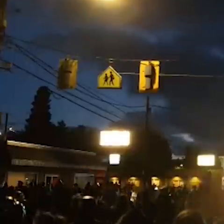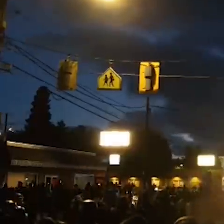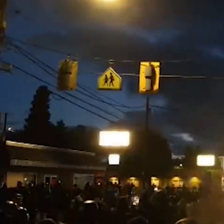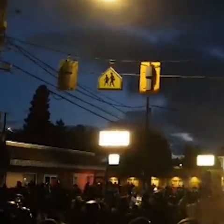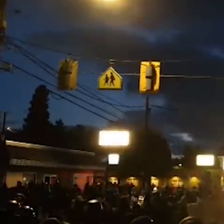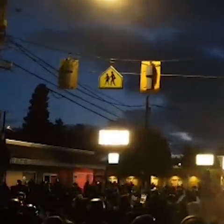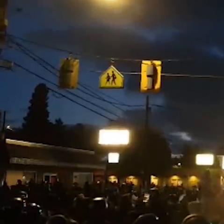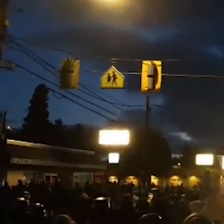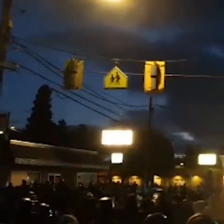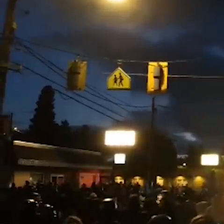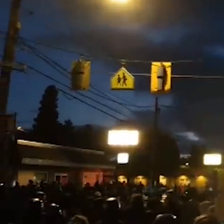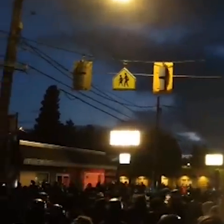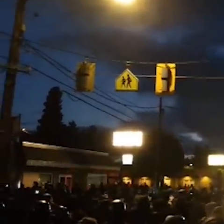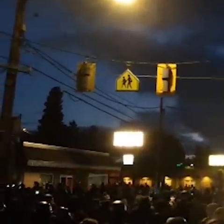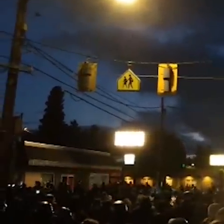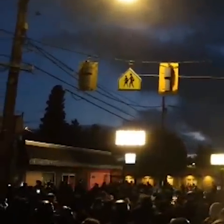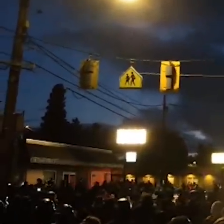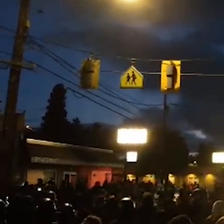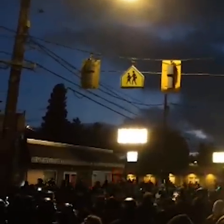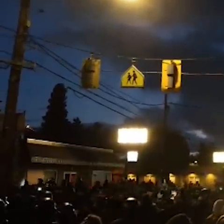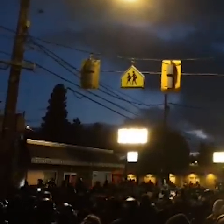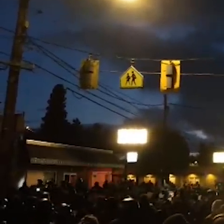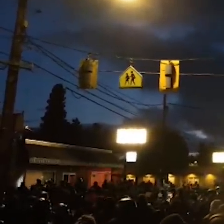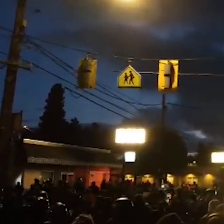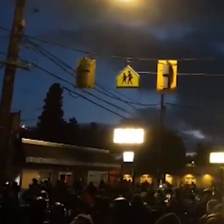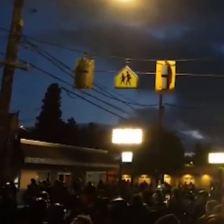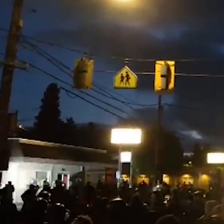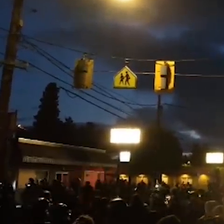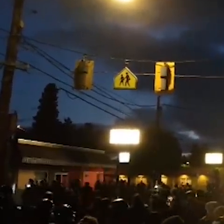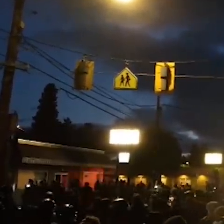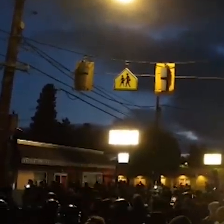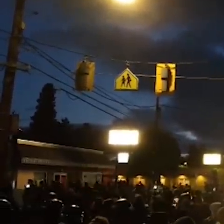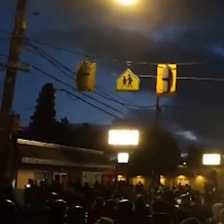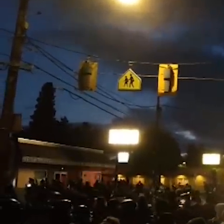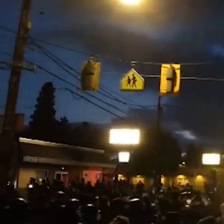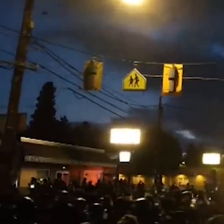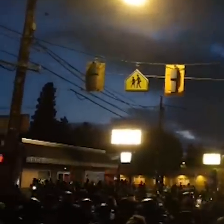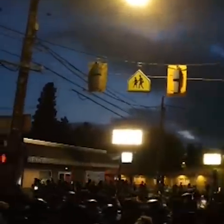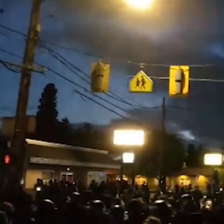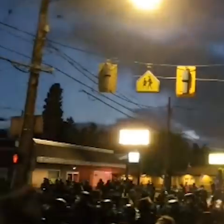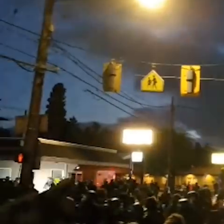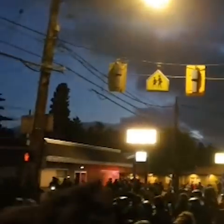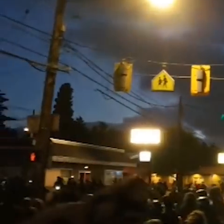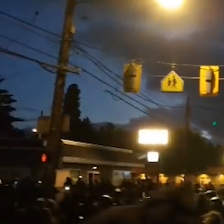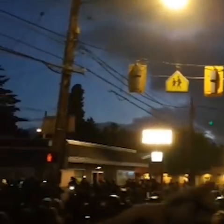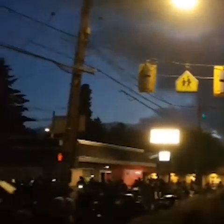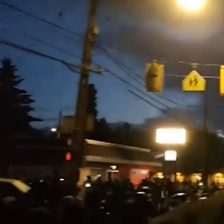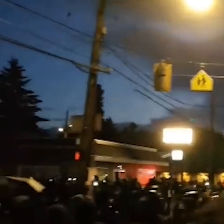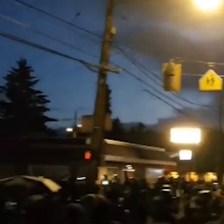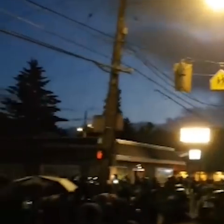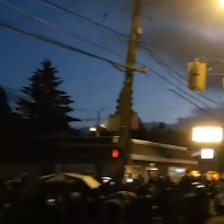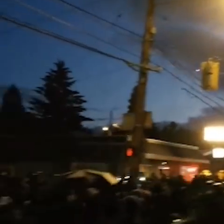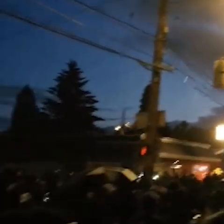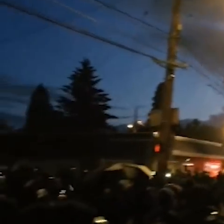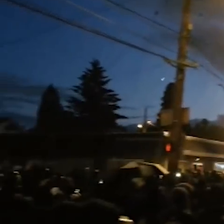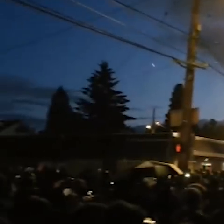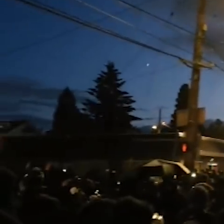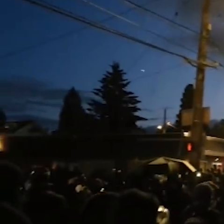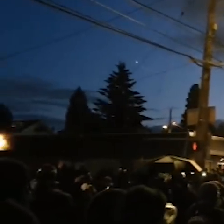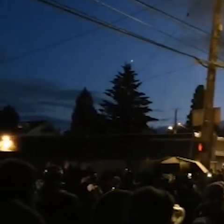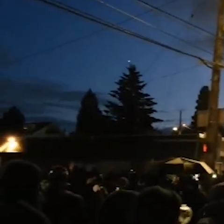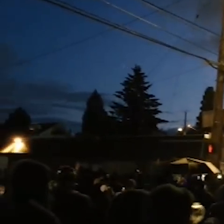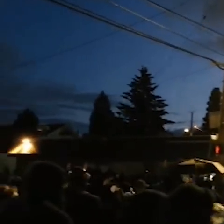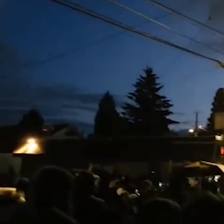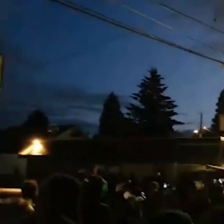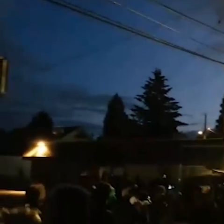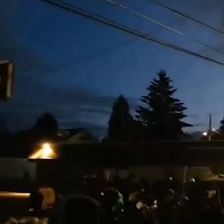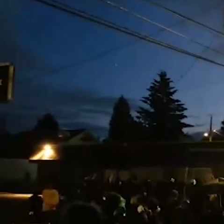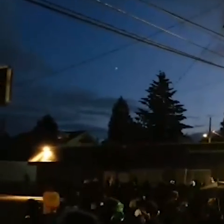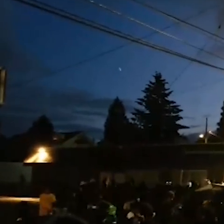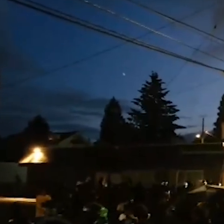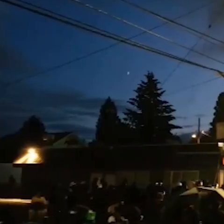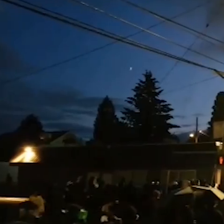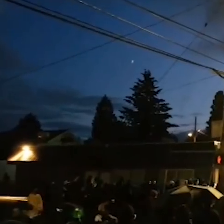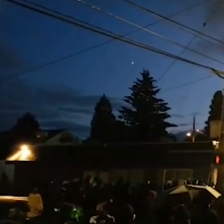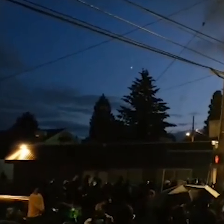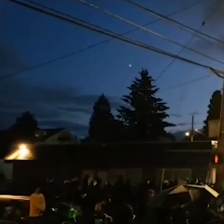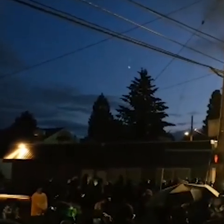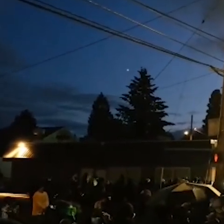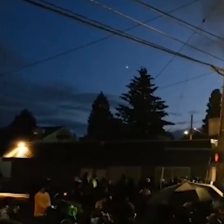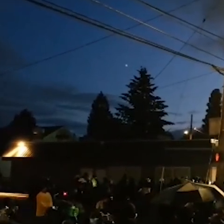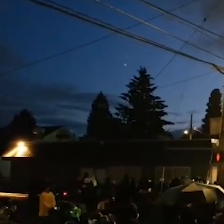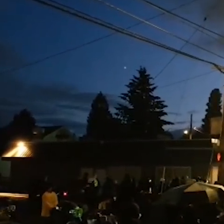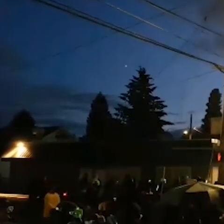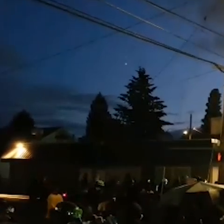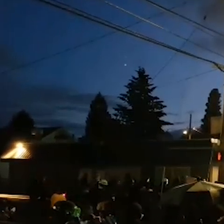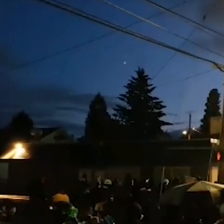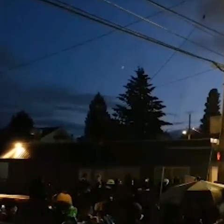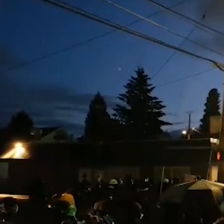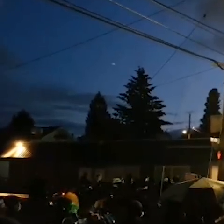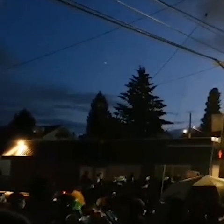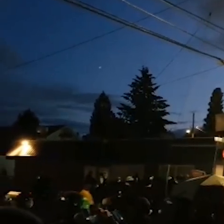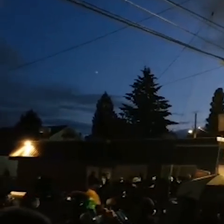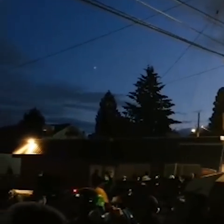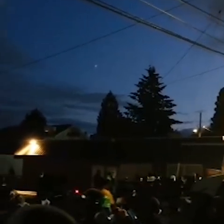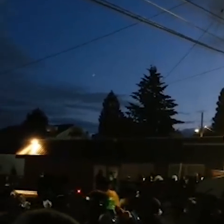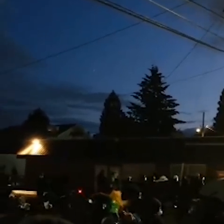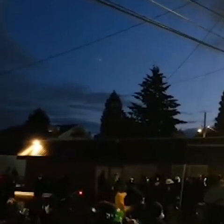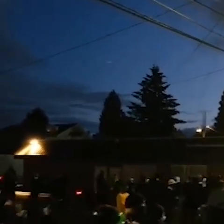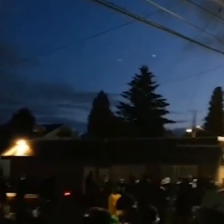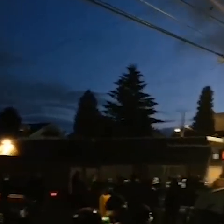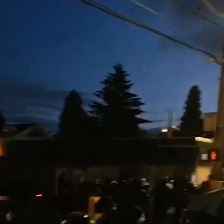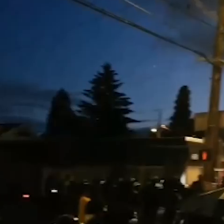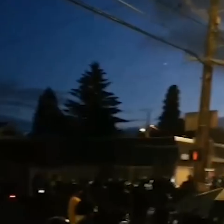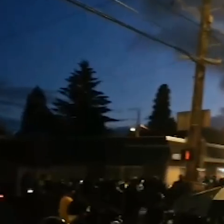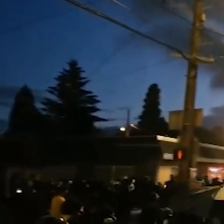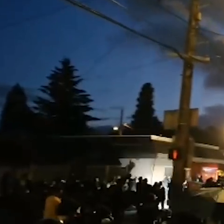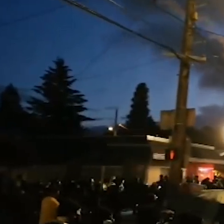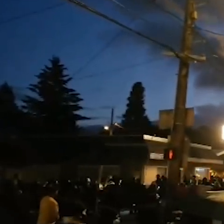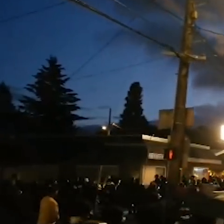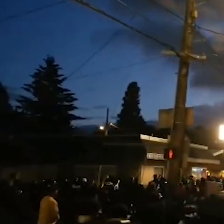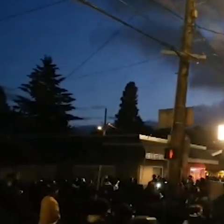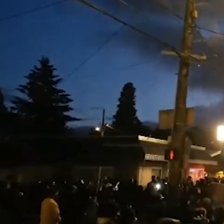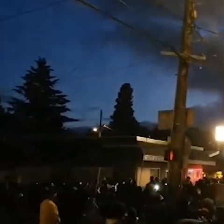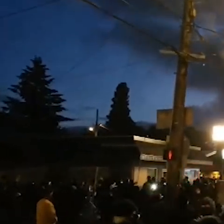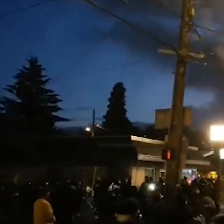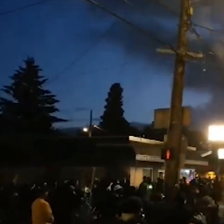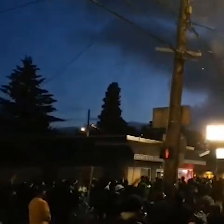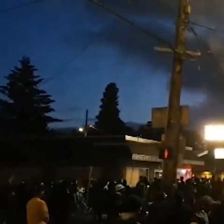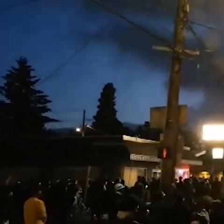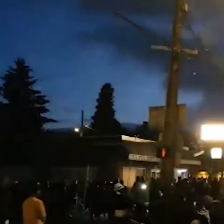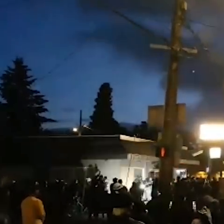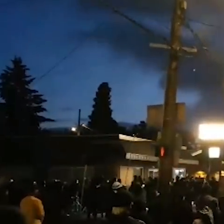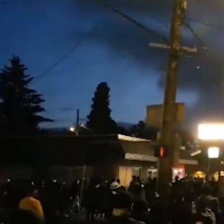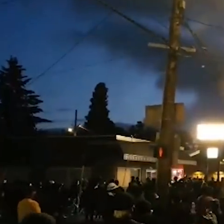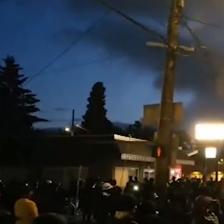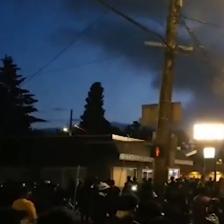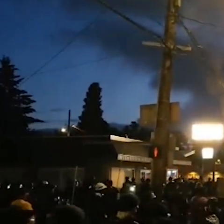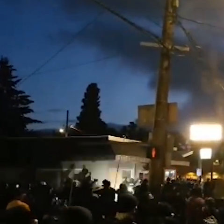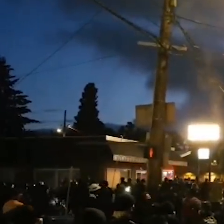build and reduce and then build more